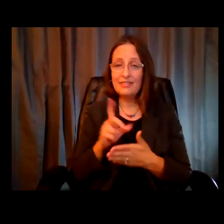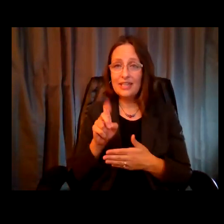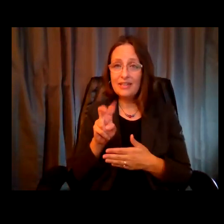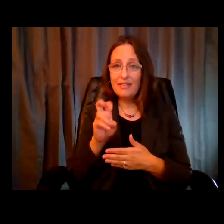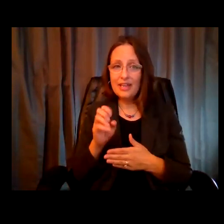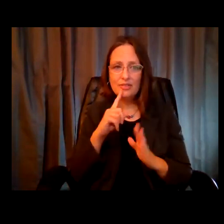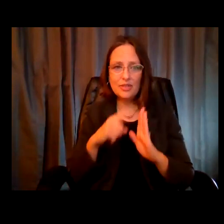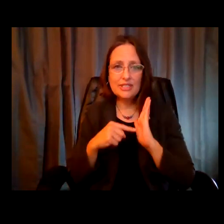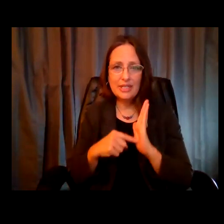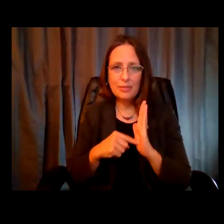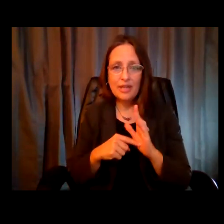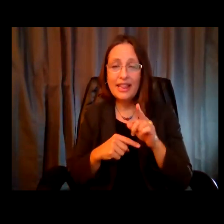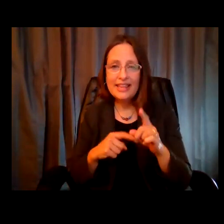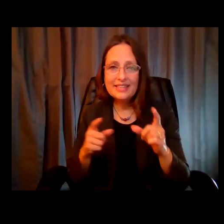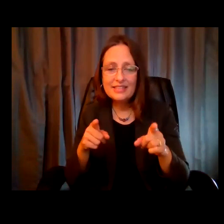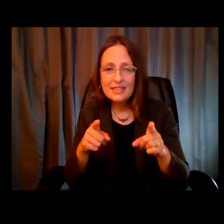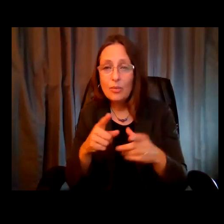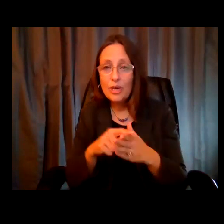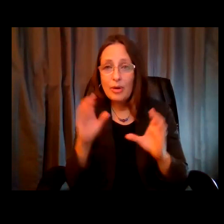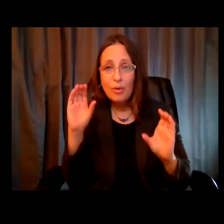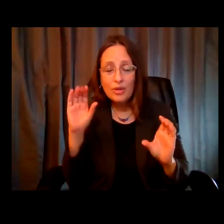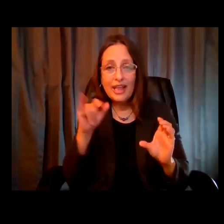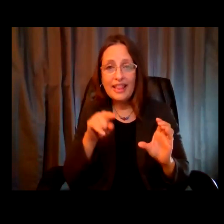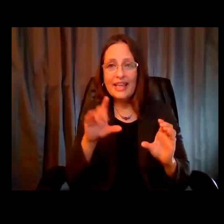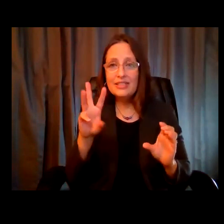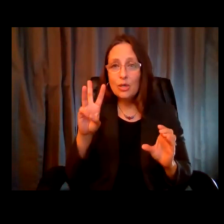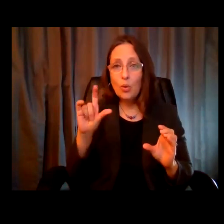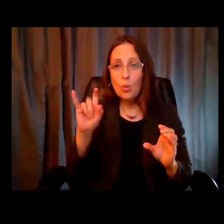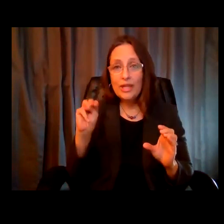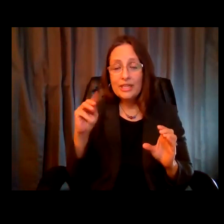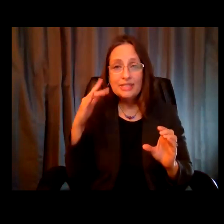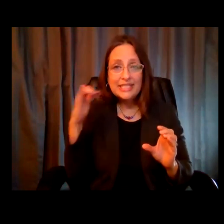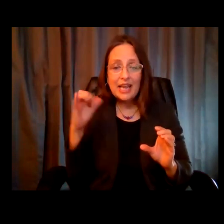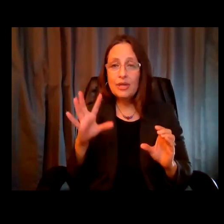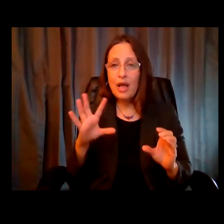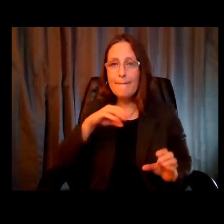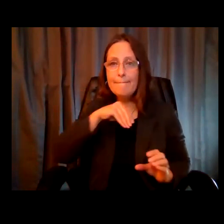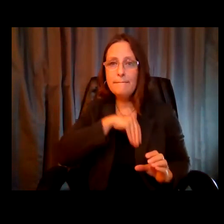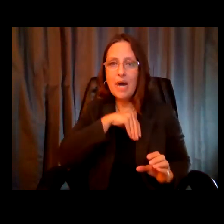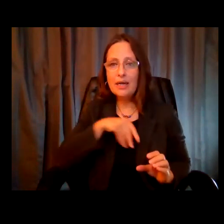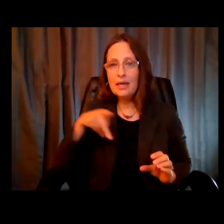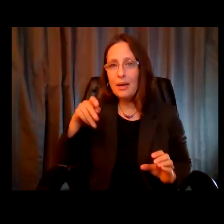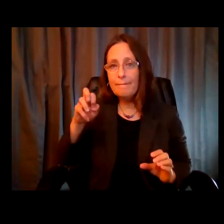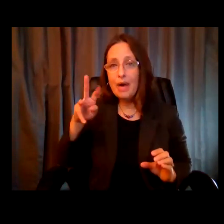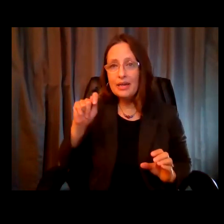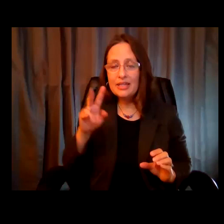a tough visit. The doctor, I let him know it was difficult and he said given everything they did,